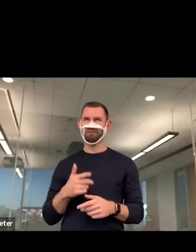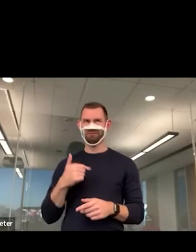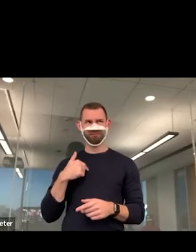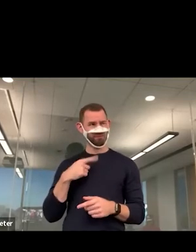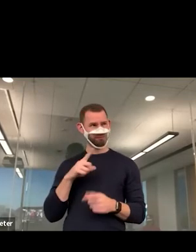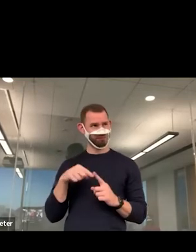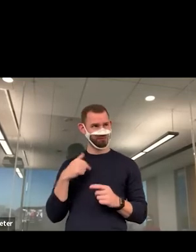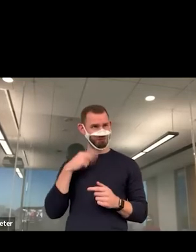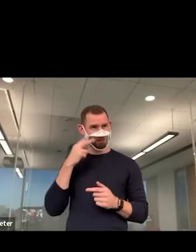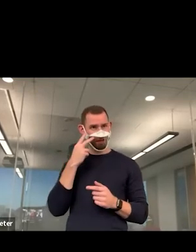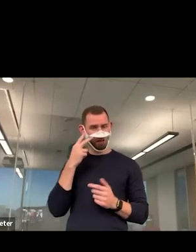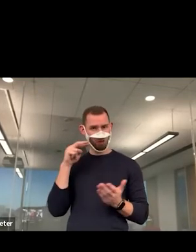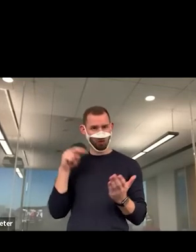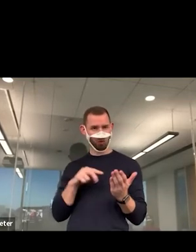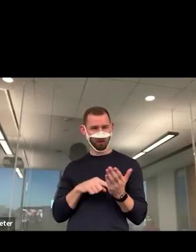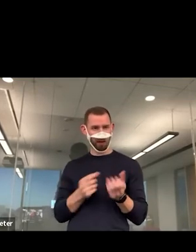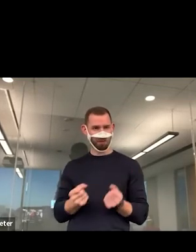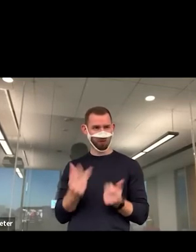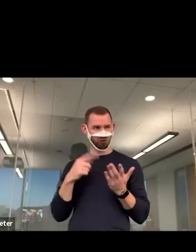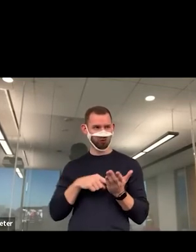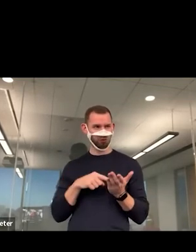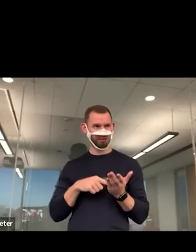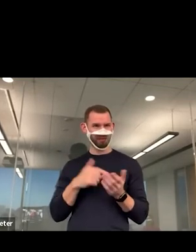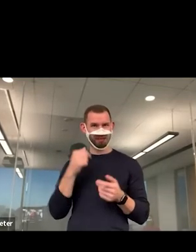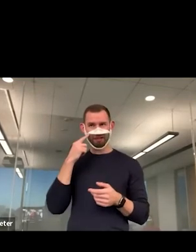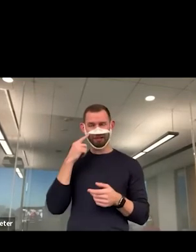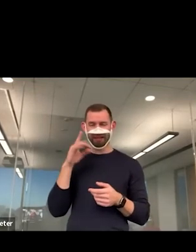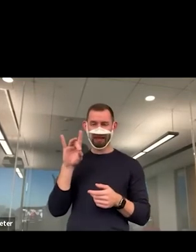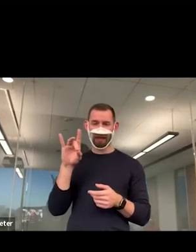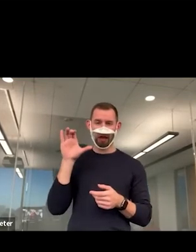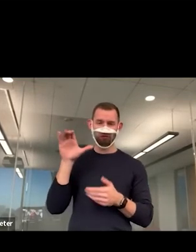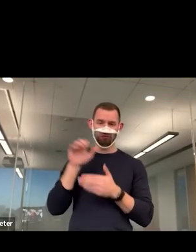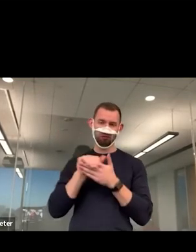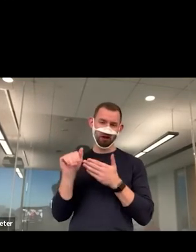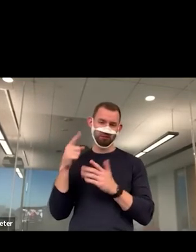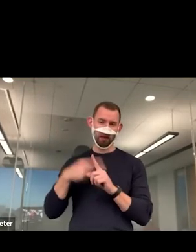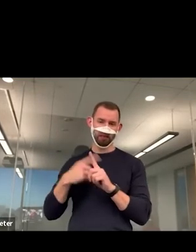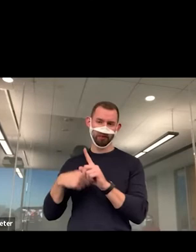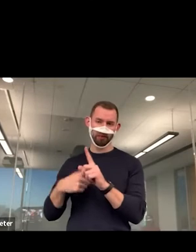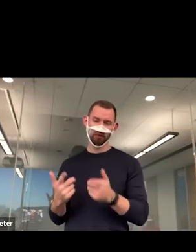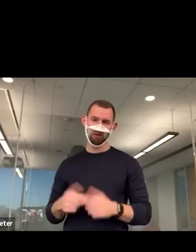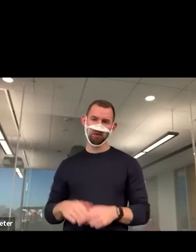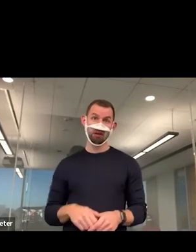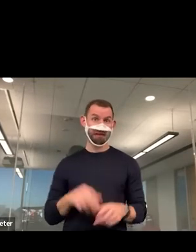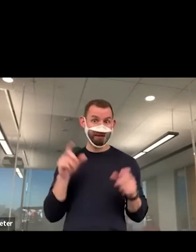it's been a while it may be eight hundred dollars a month who can live on eight hundred dollars a